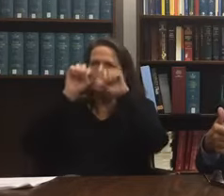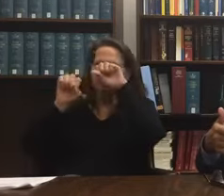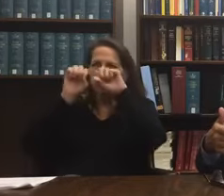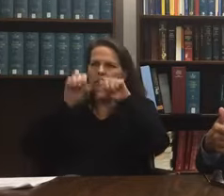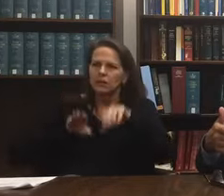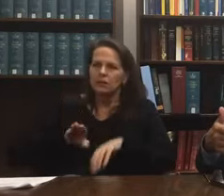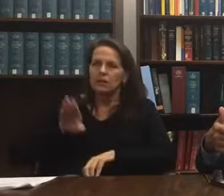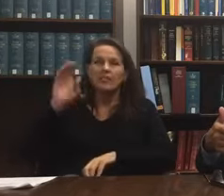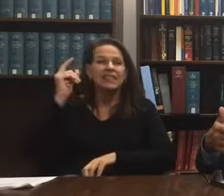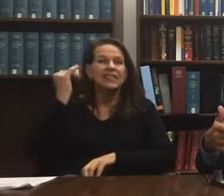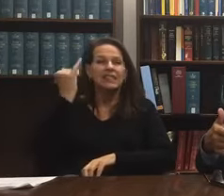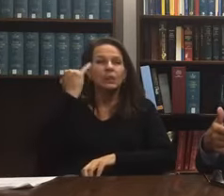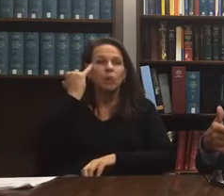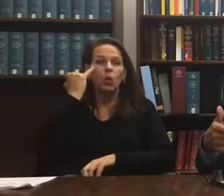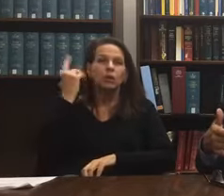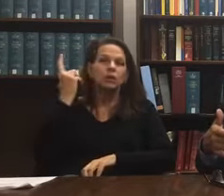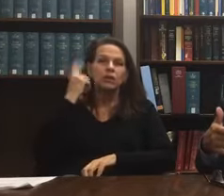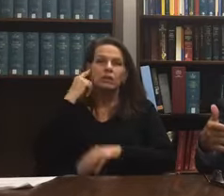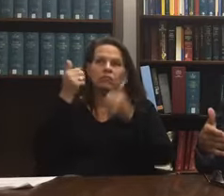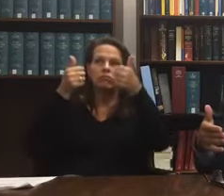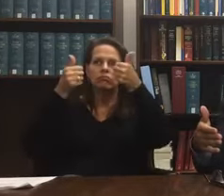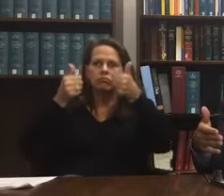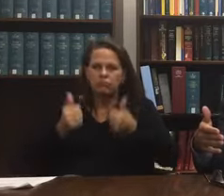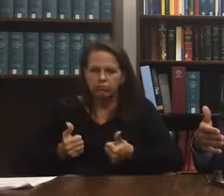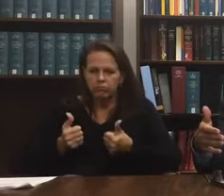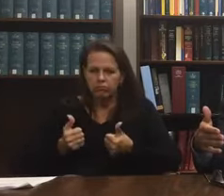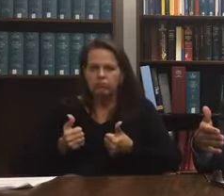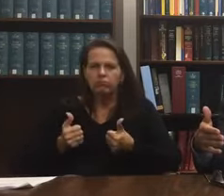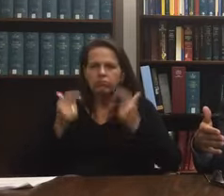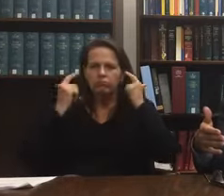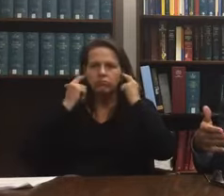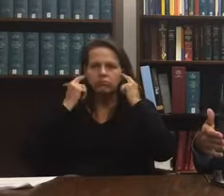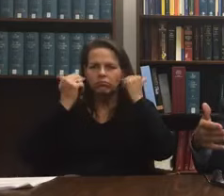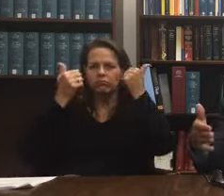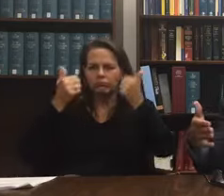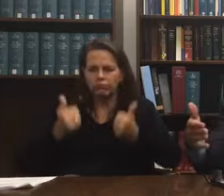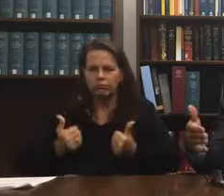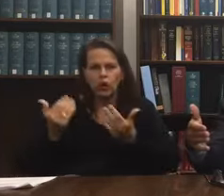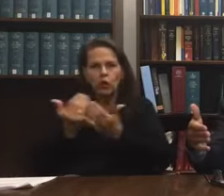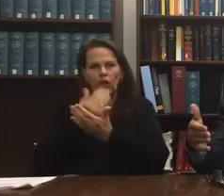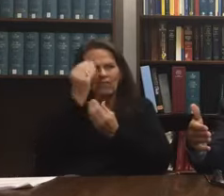you came upon new information that would have changed the outcome of the hearing